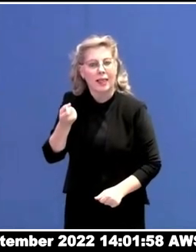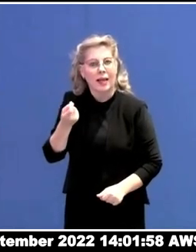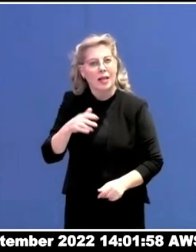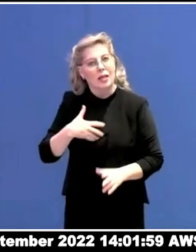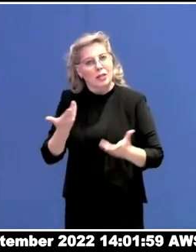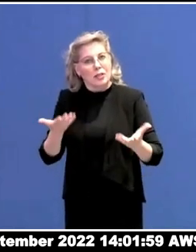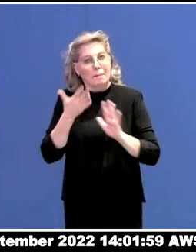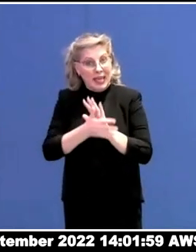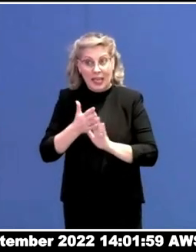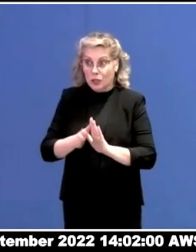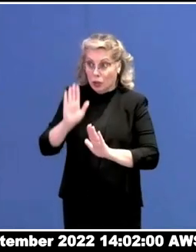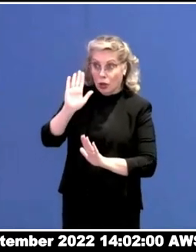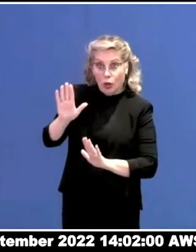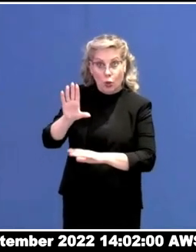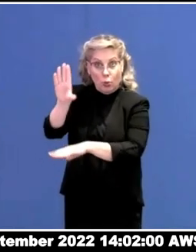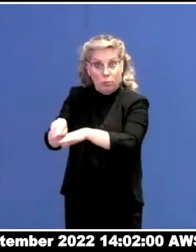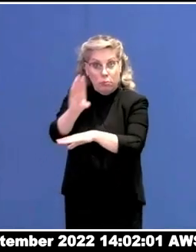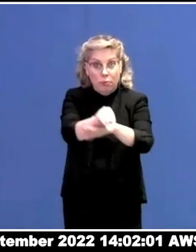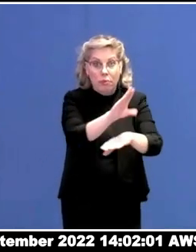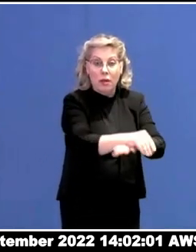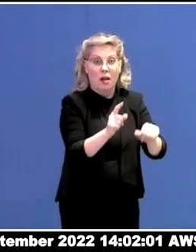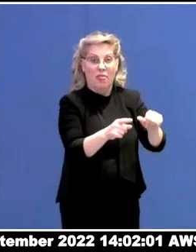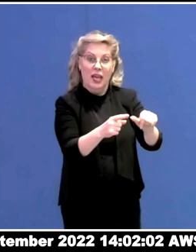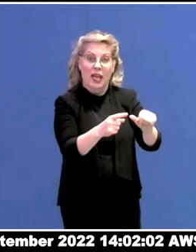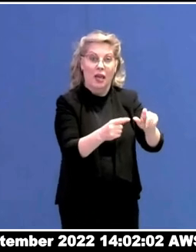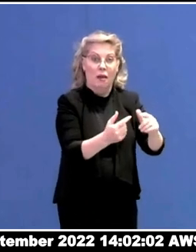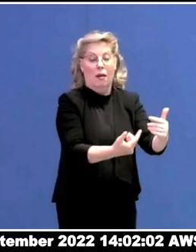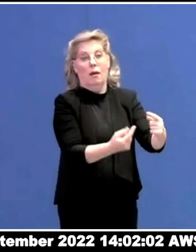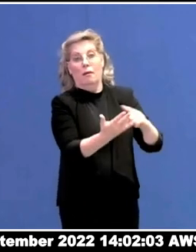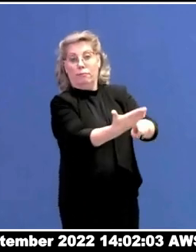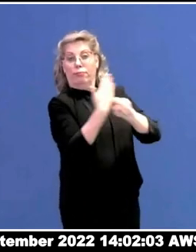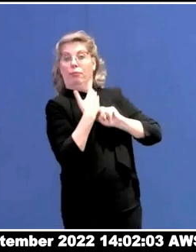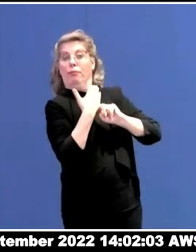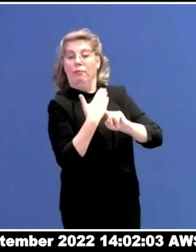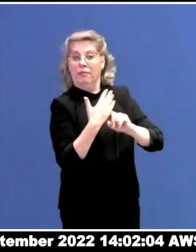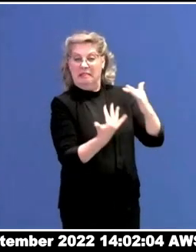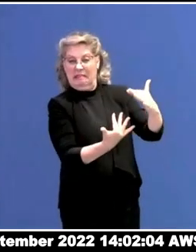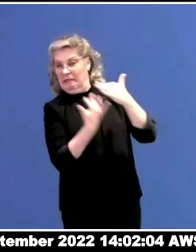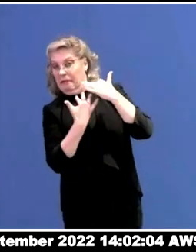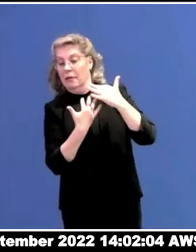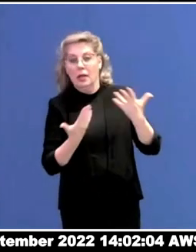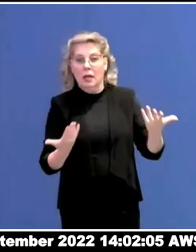they are already recognised universally as cruel, inhumane and degrading treatment.